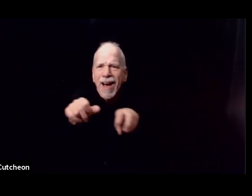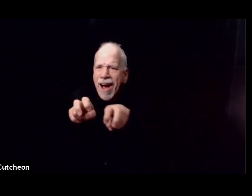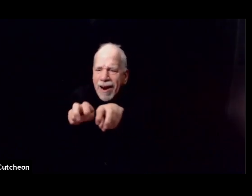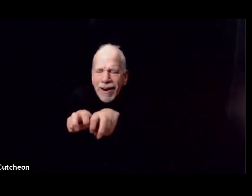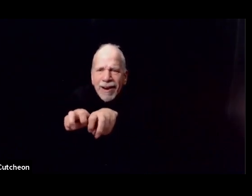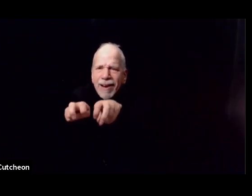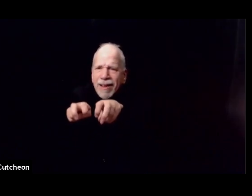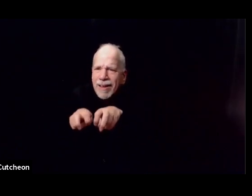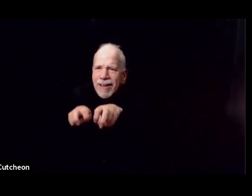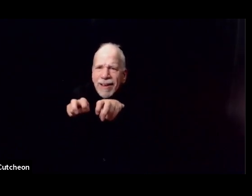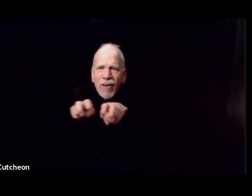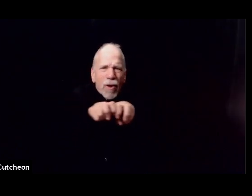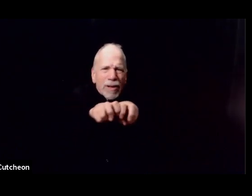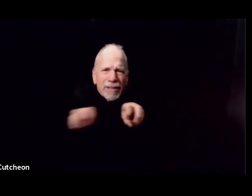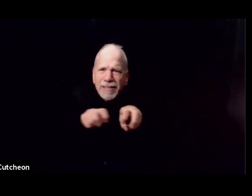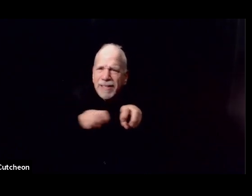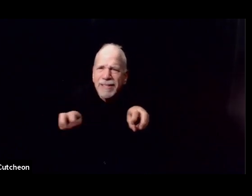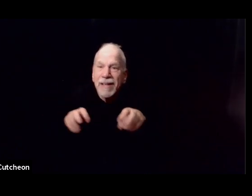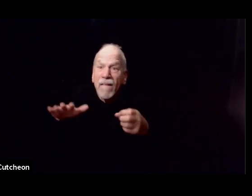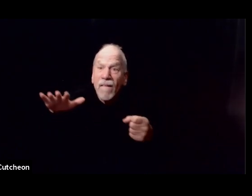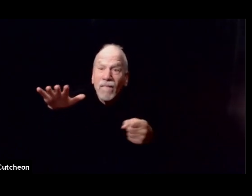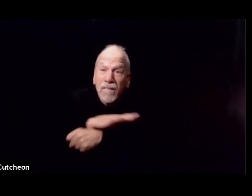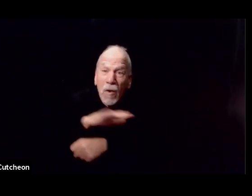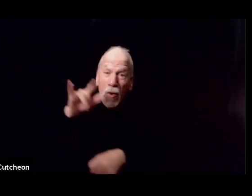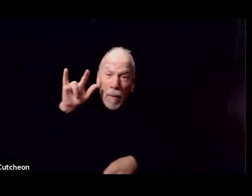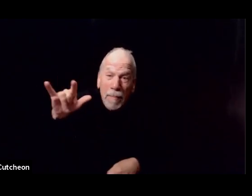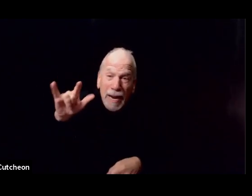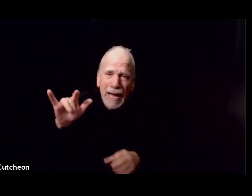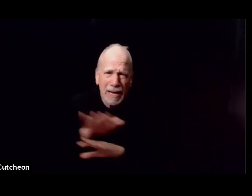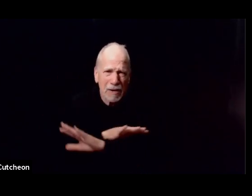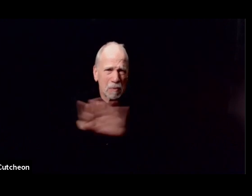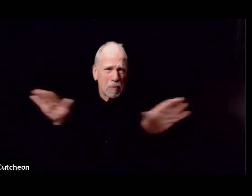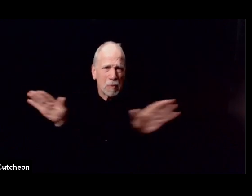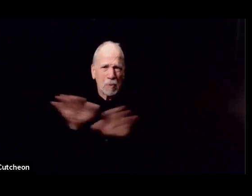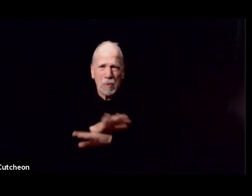have. Sounds like you're aware of travelers who report that but that certainly would not